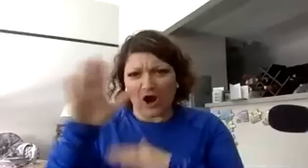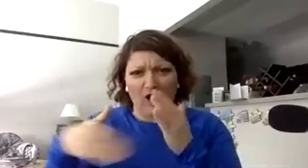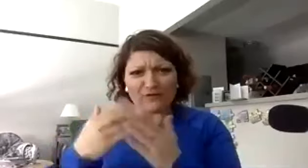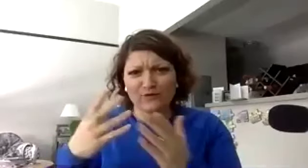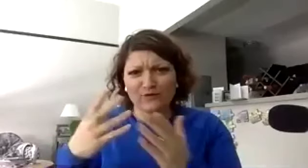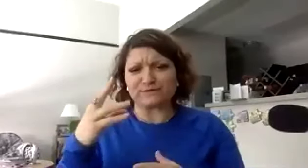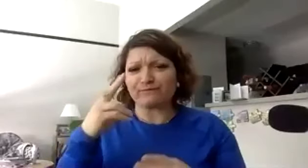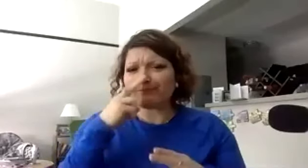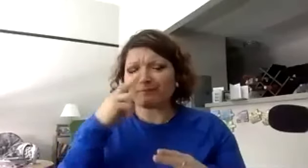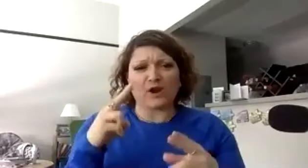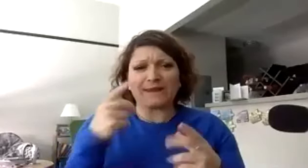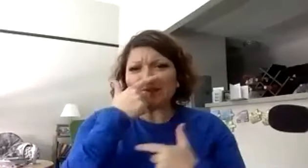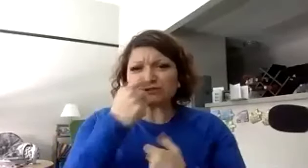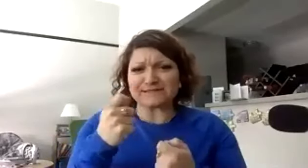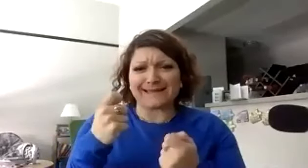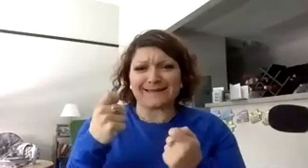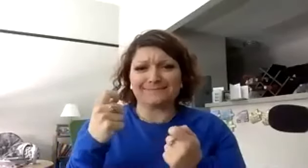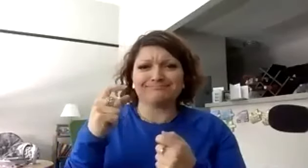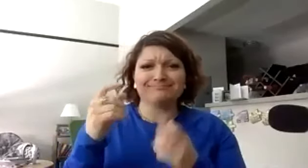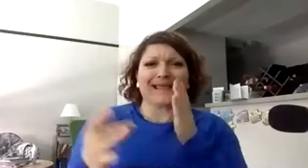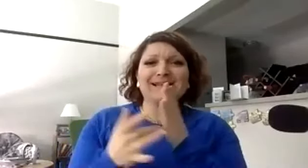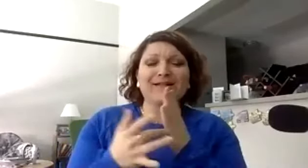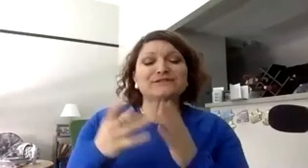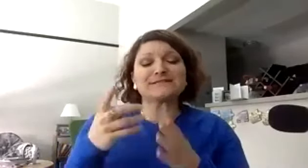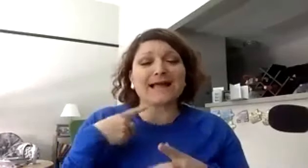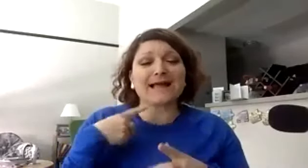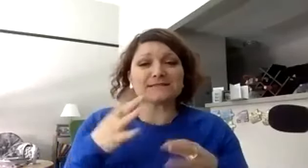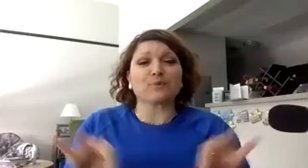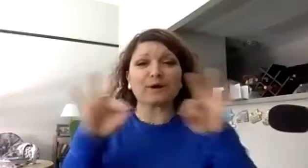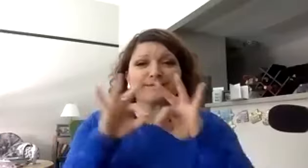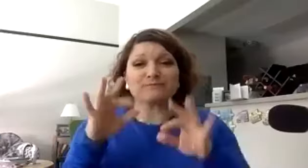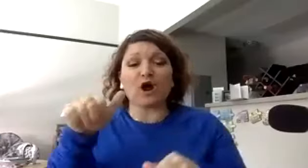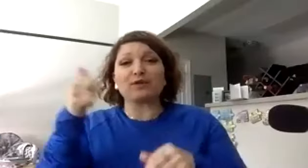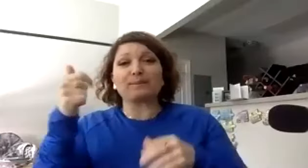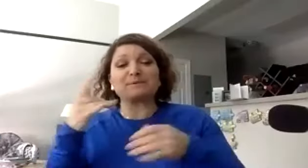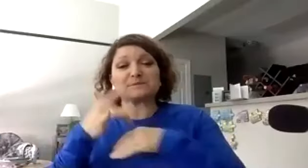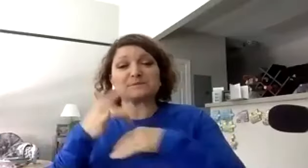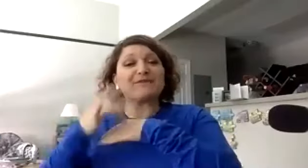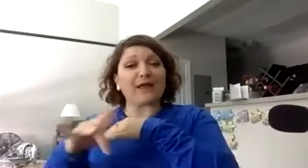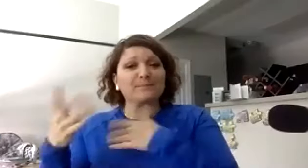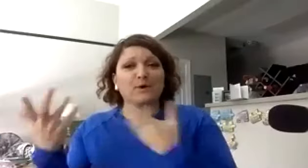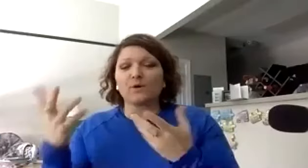all those you know interesting technology that is important for other people to be available,